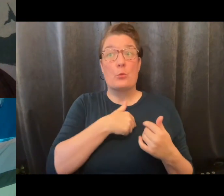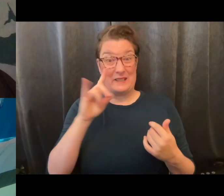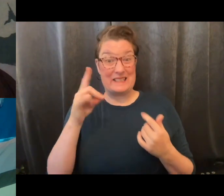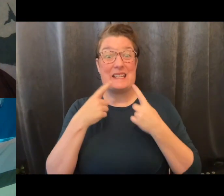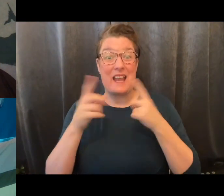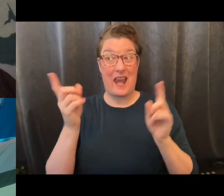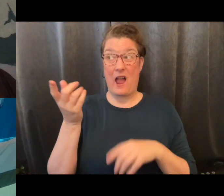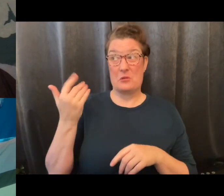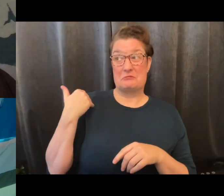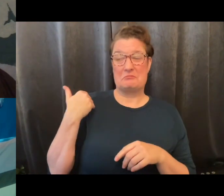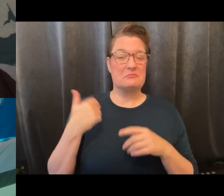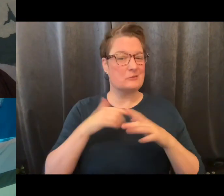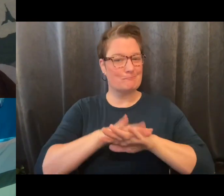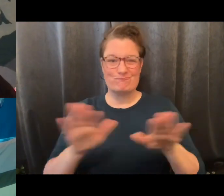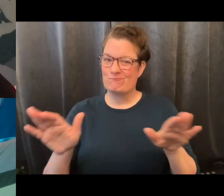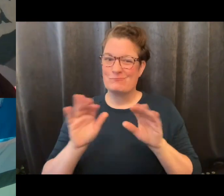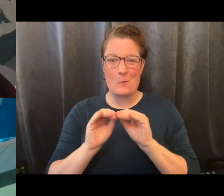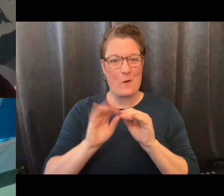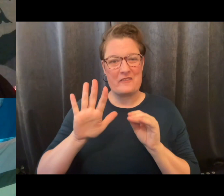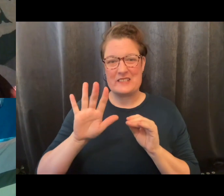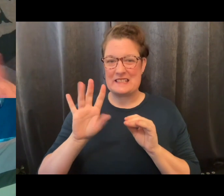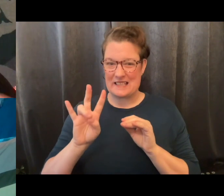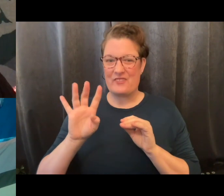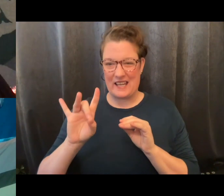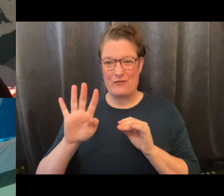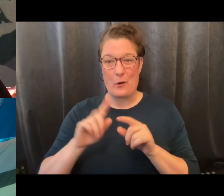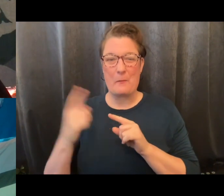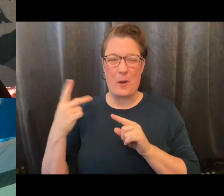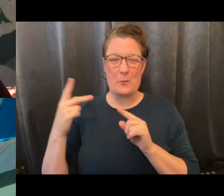not be doing a 5784 planner, but we figured out a way that we could do it.